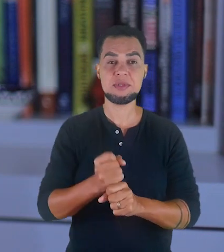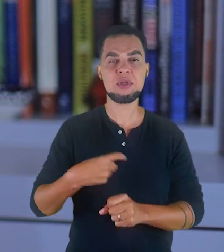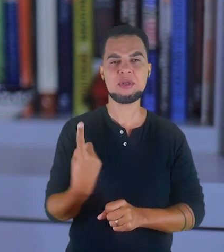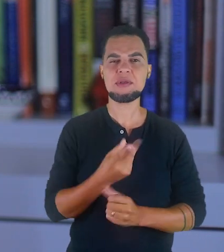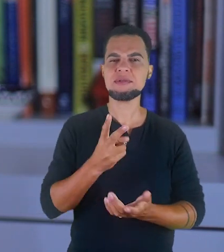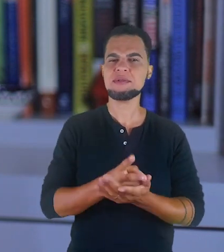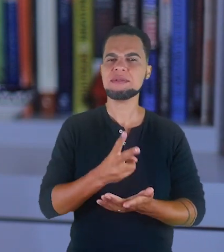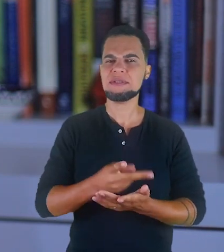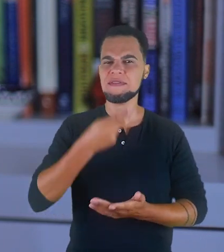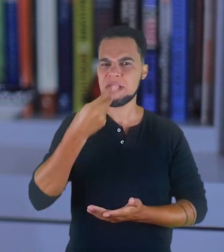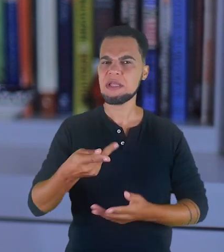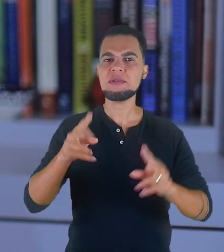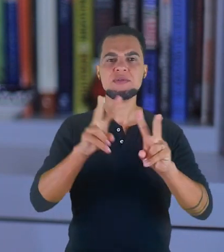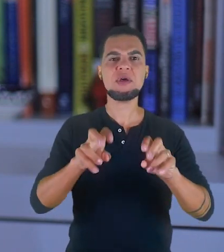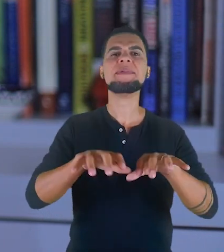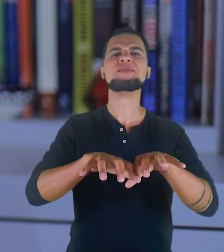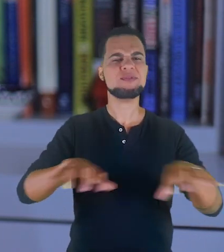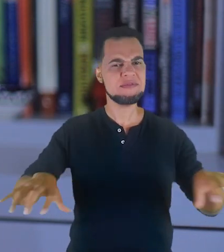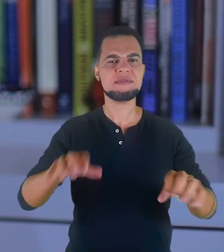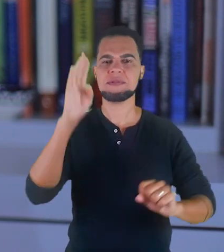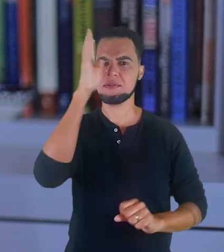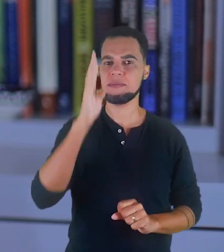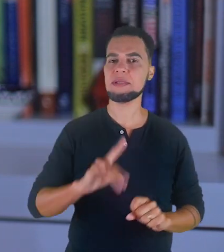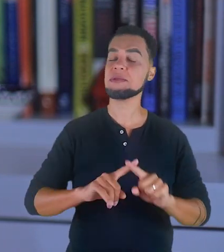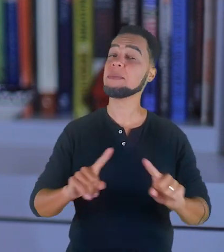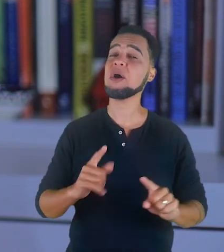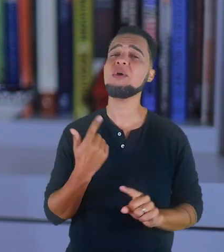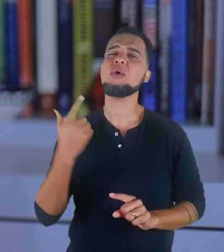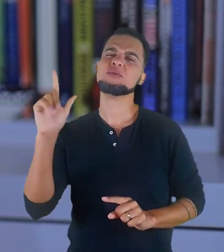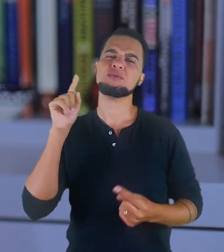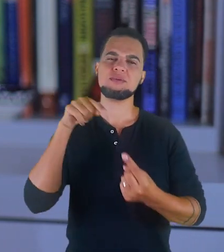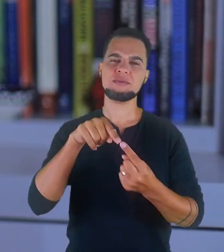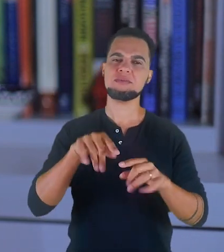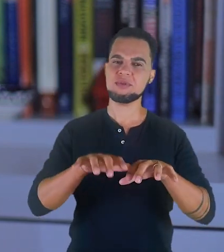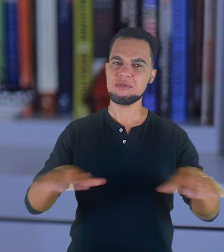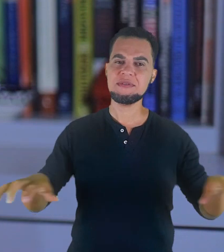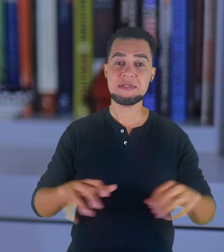we keep talking about dissension in Brazil, but another type of dissension: